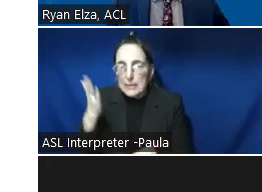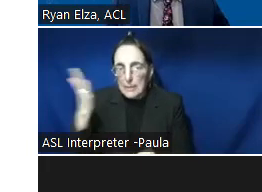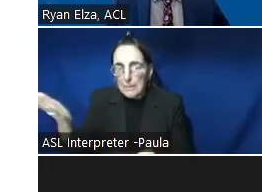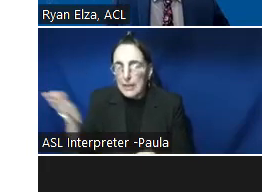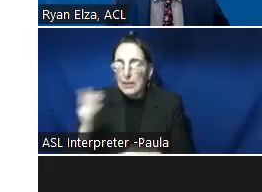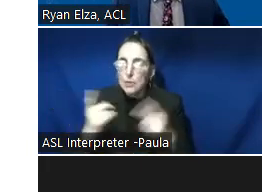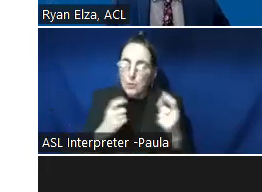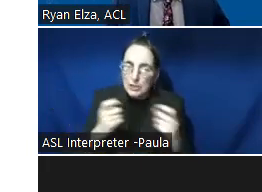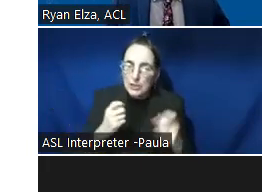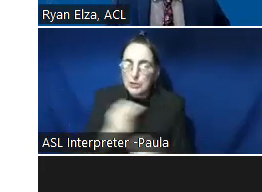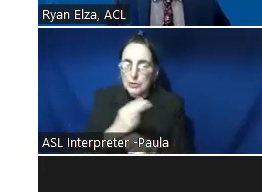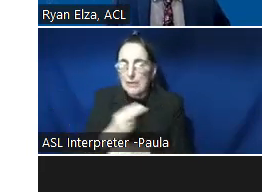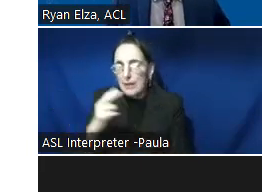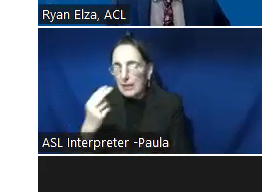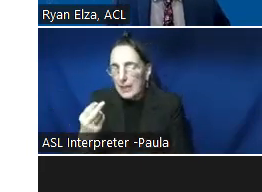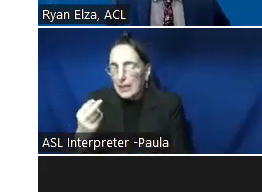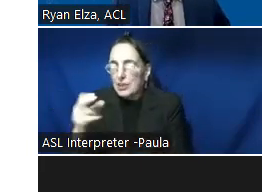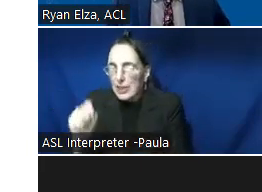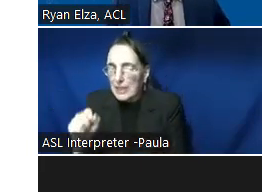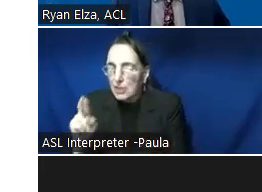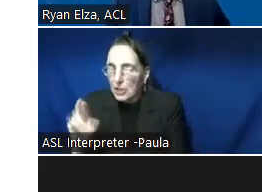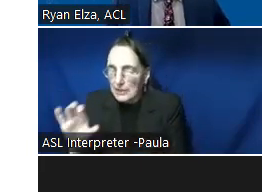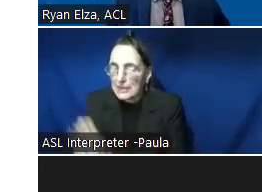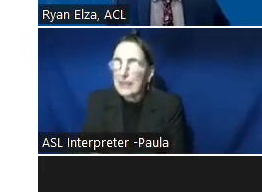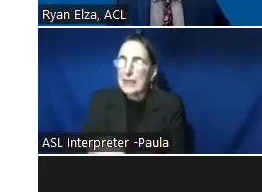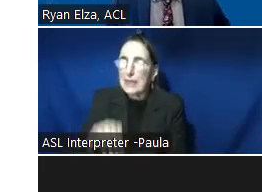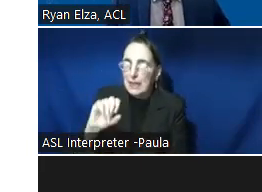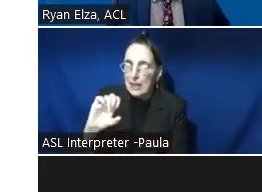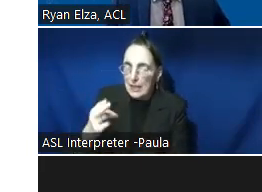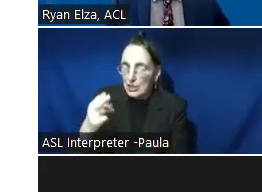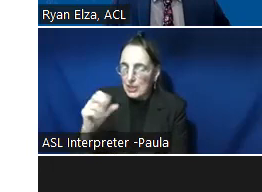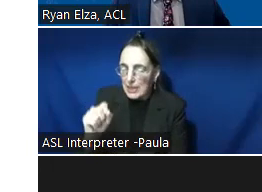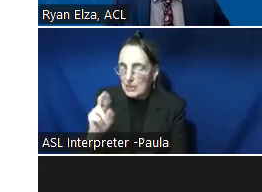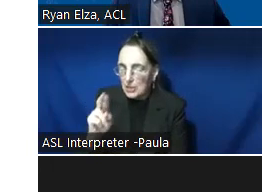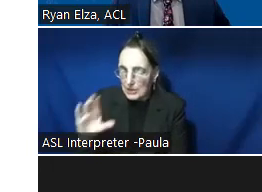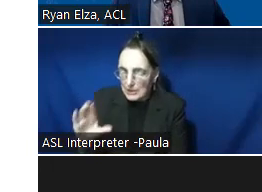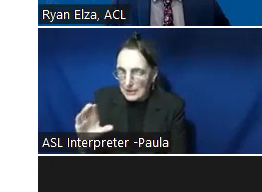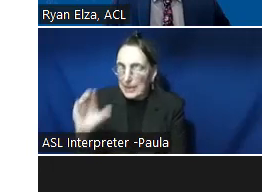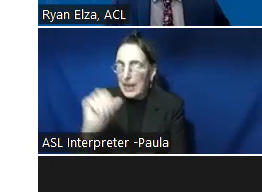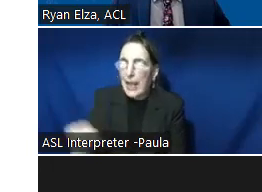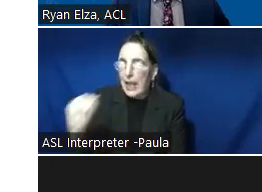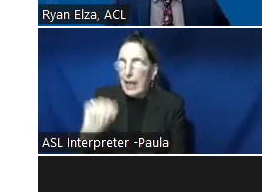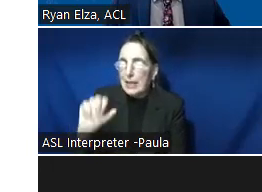mail box, which is hsrc@acl.hhs.gov.